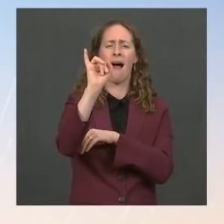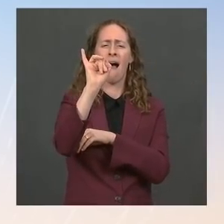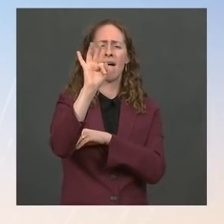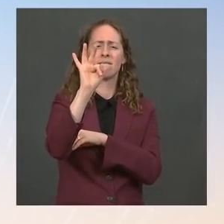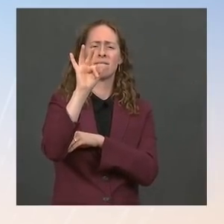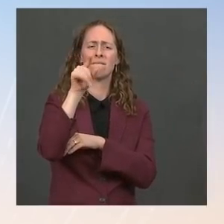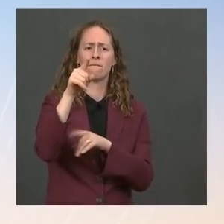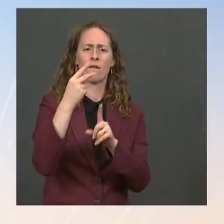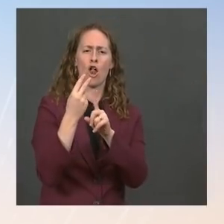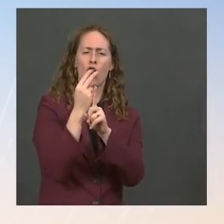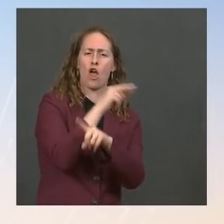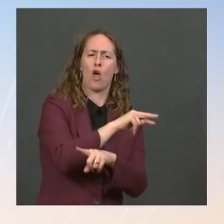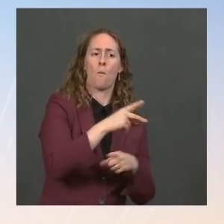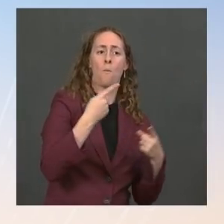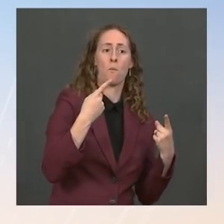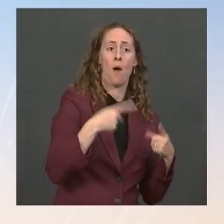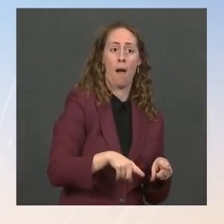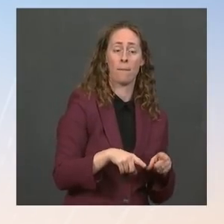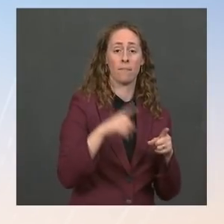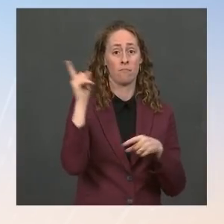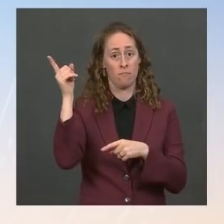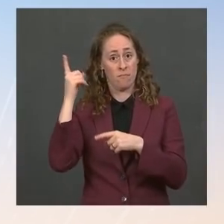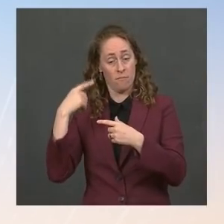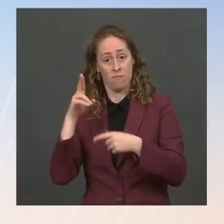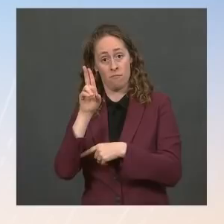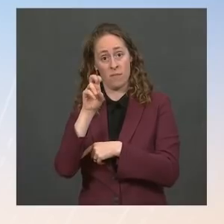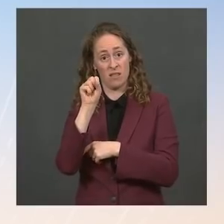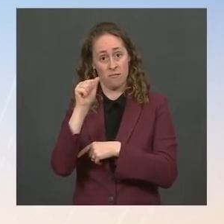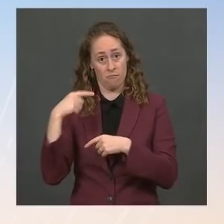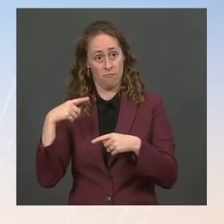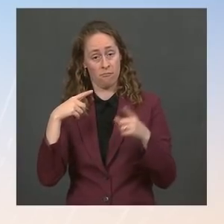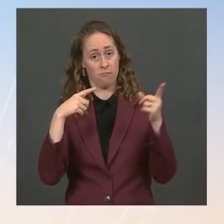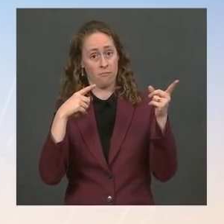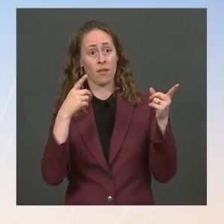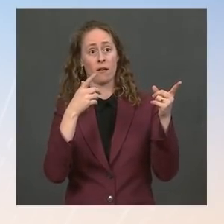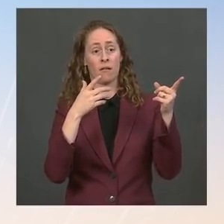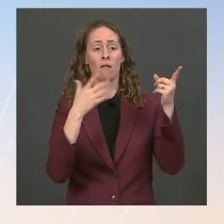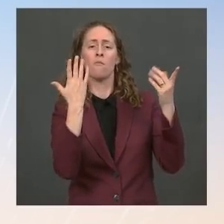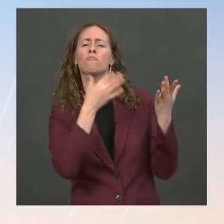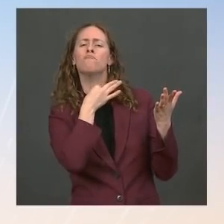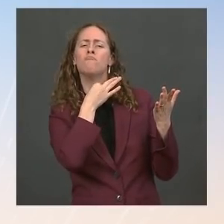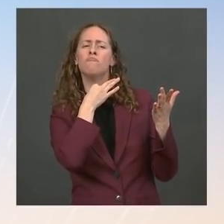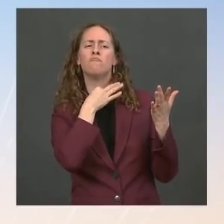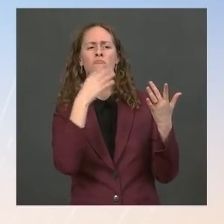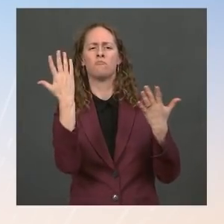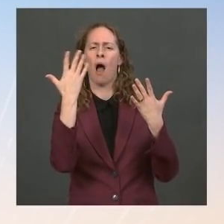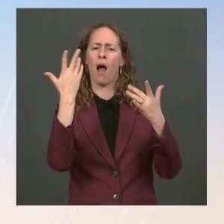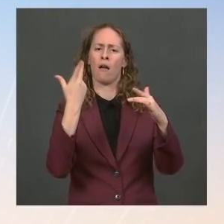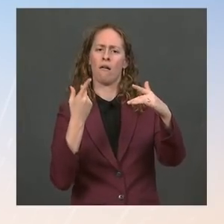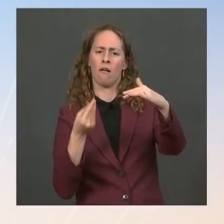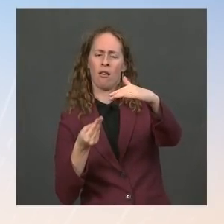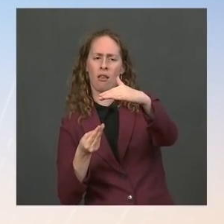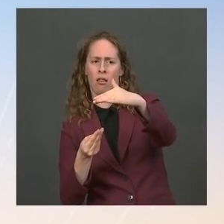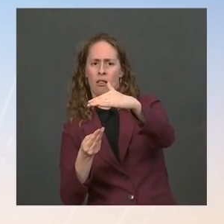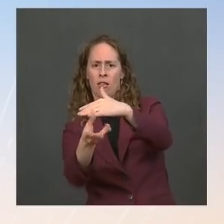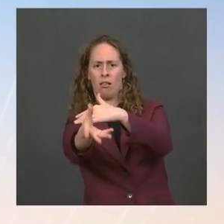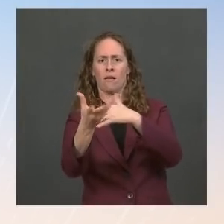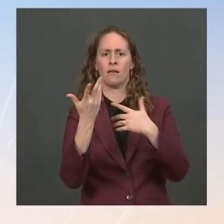what message does that send to the rest of the world about how committed we are on this? Ms Psaki: Well, first, David,